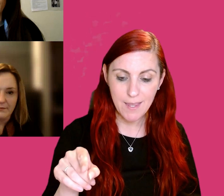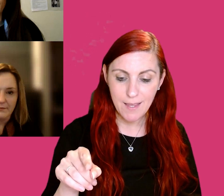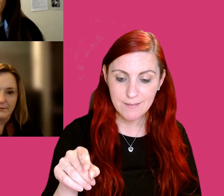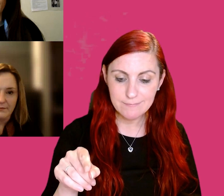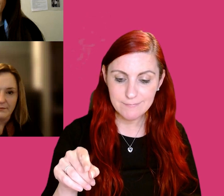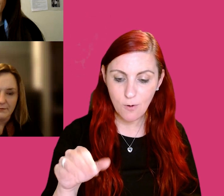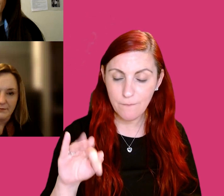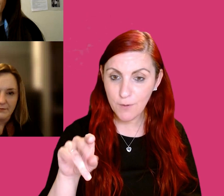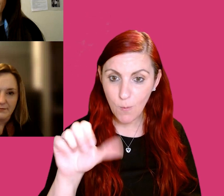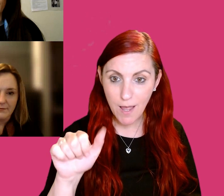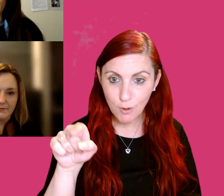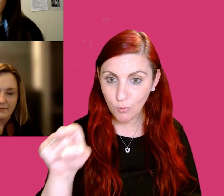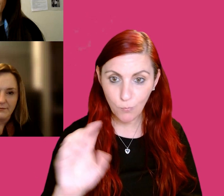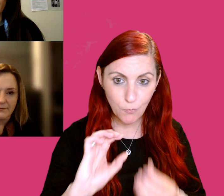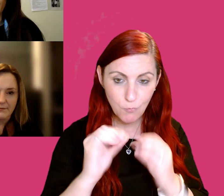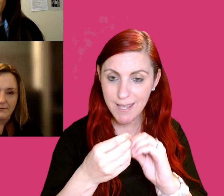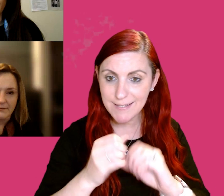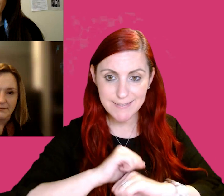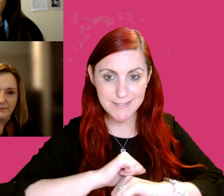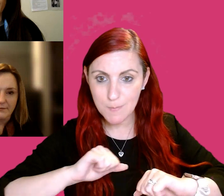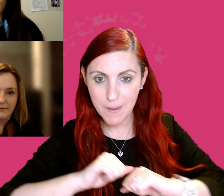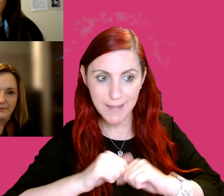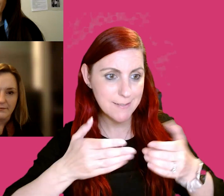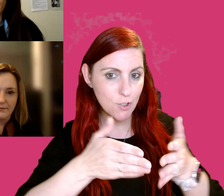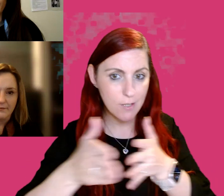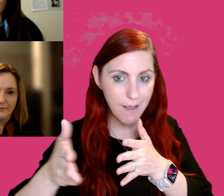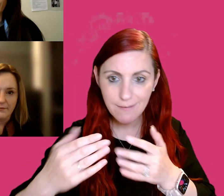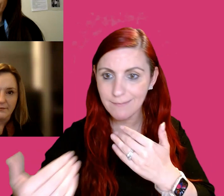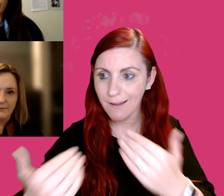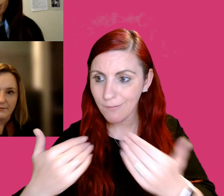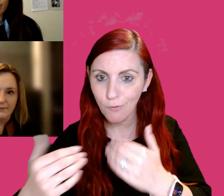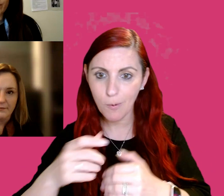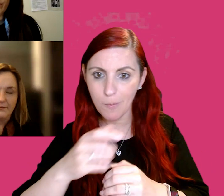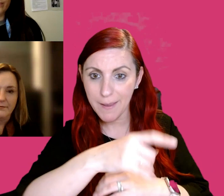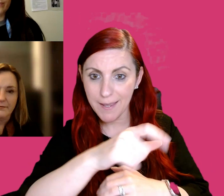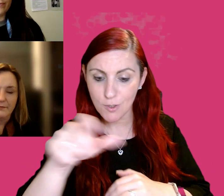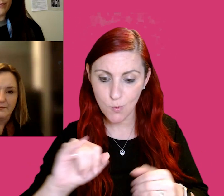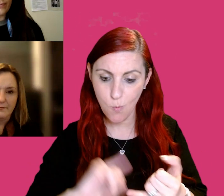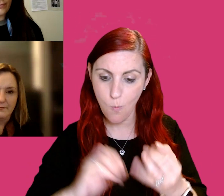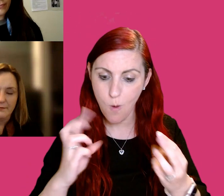The Avenues for patients who are interested in engaging with the research you mentioned things